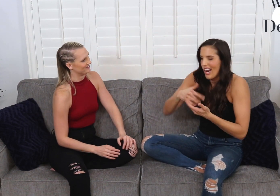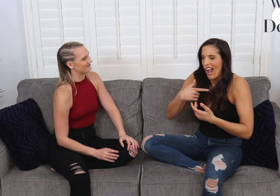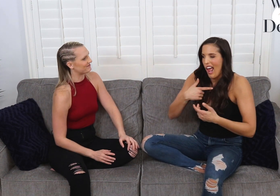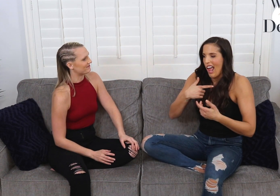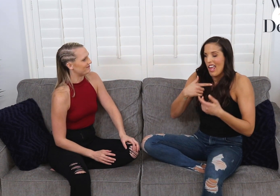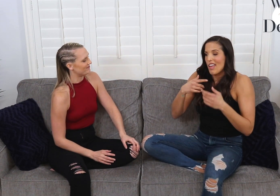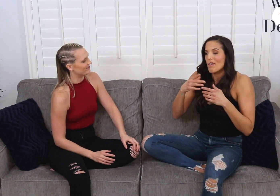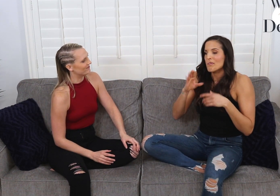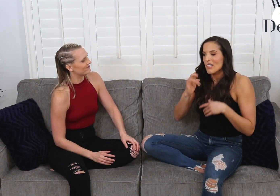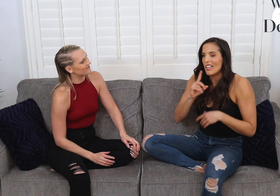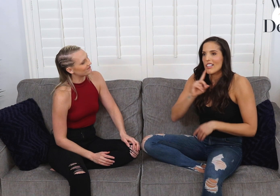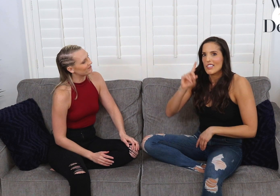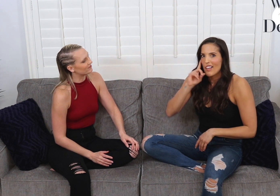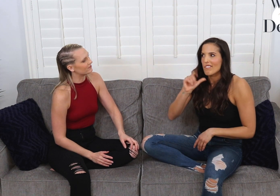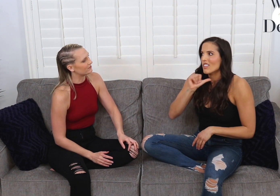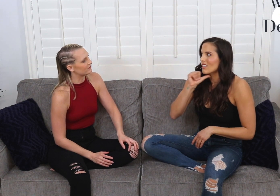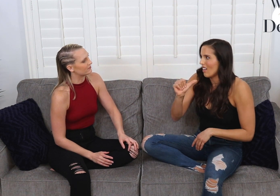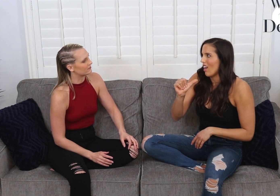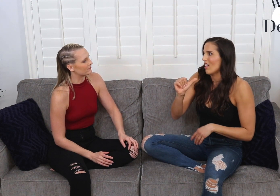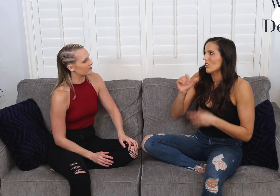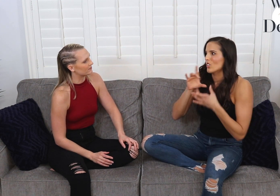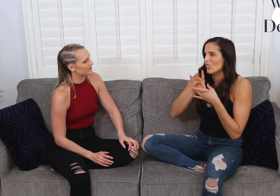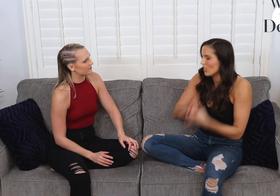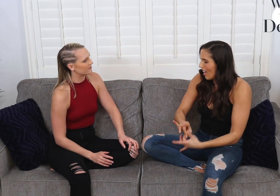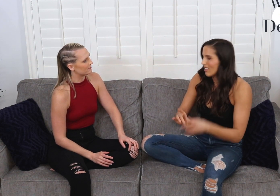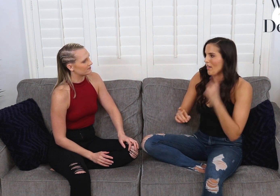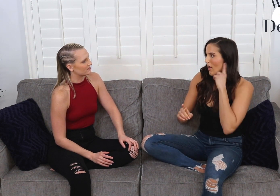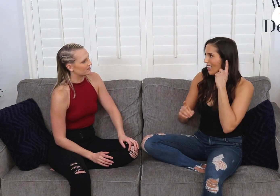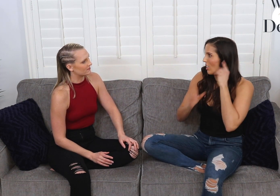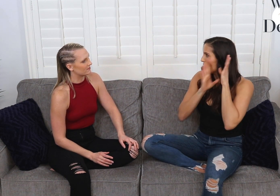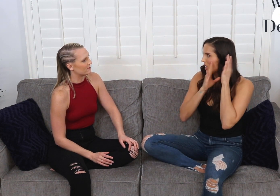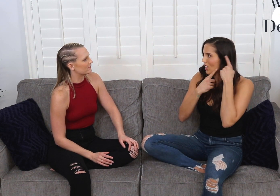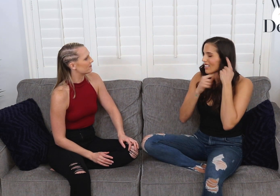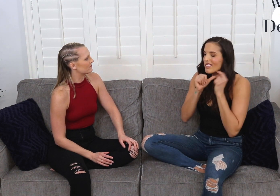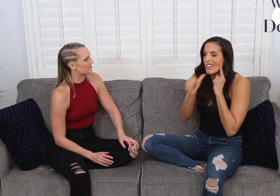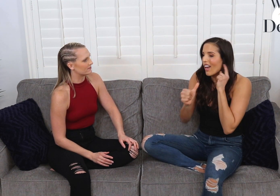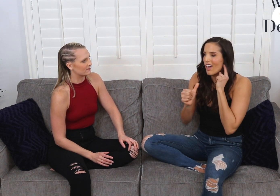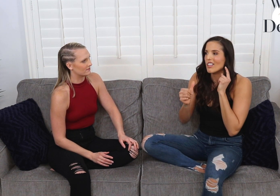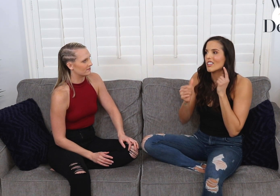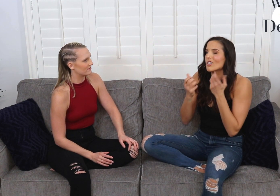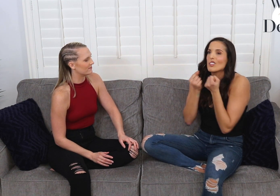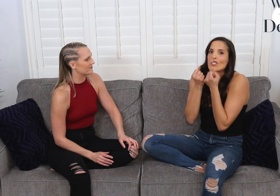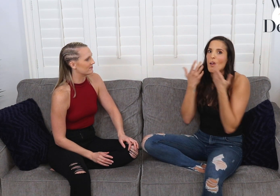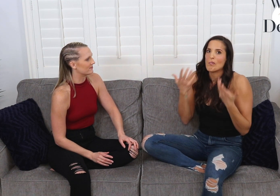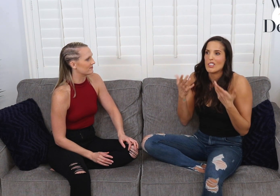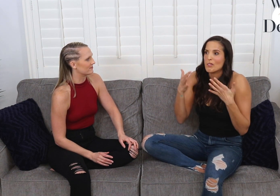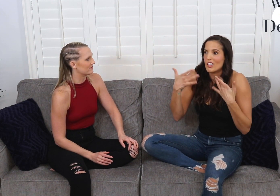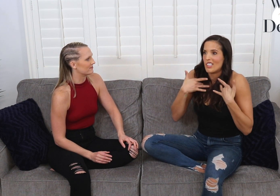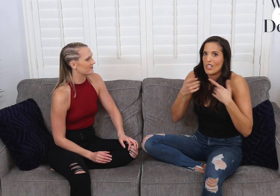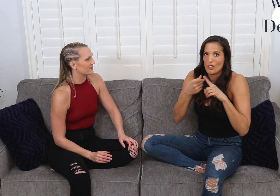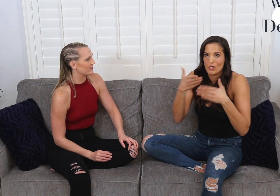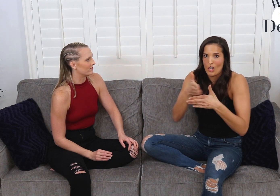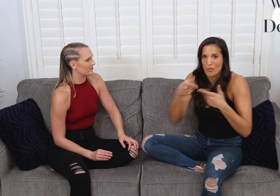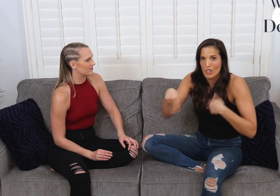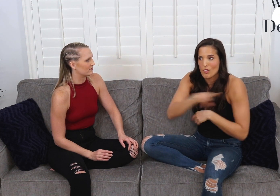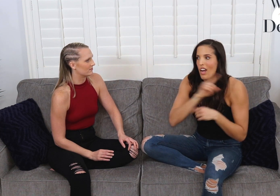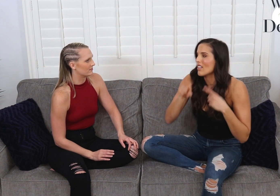again, being Deaf is not limited to just my ears. There's so much more to it,